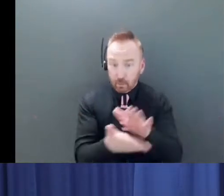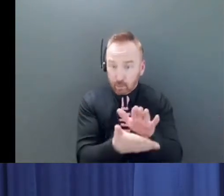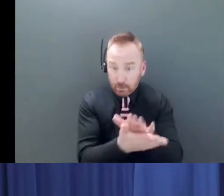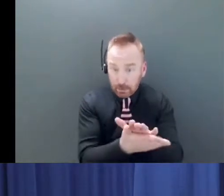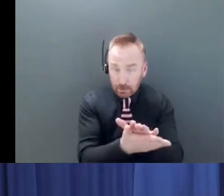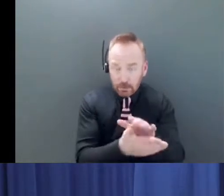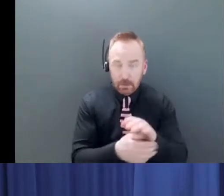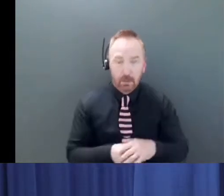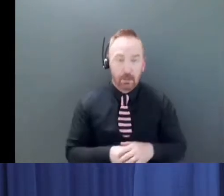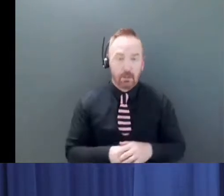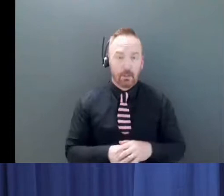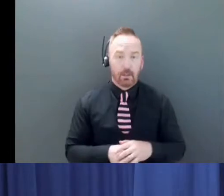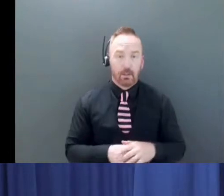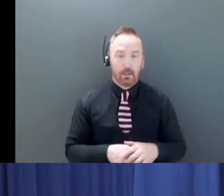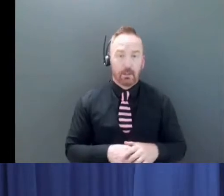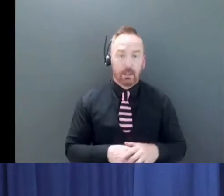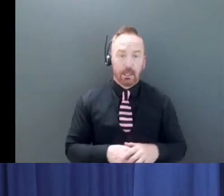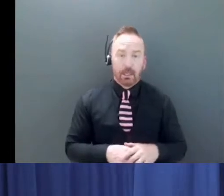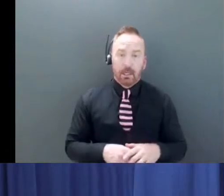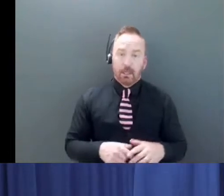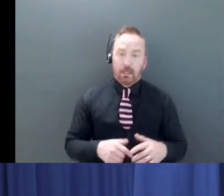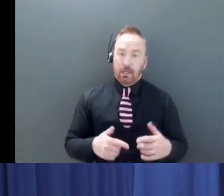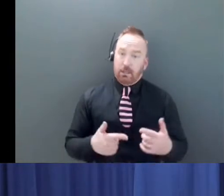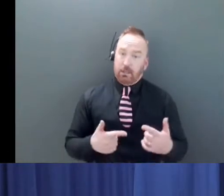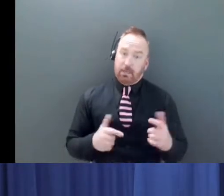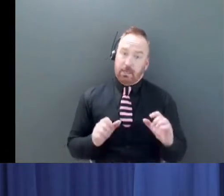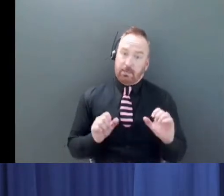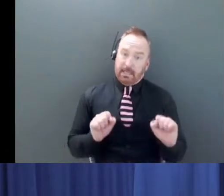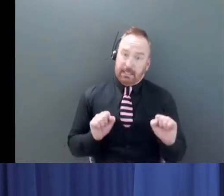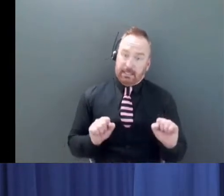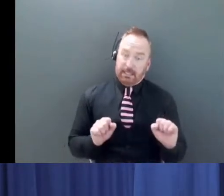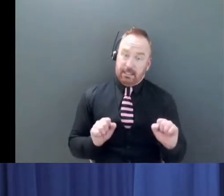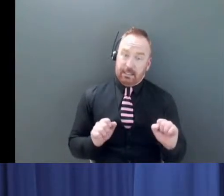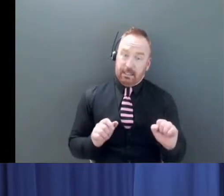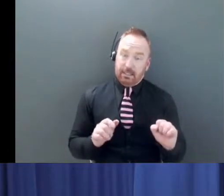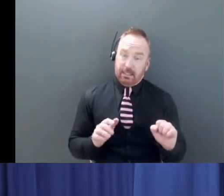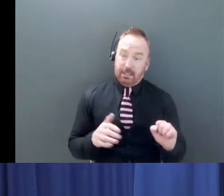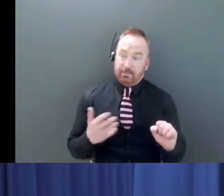with the ability to do this and